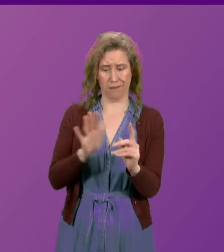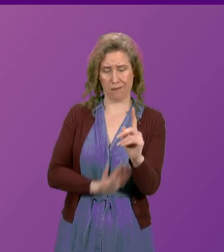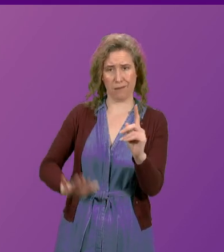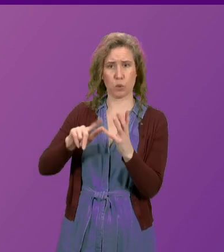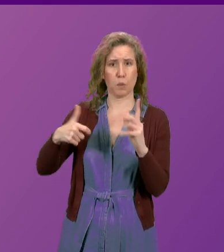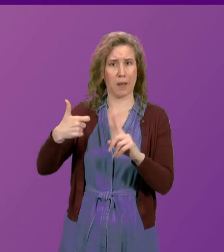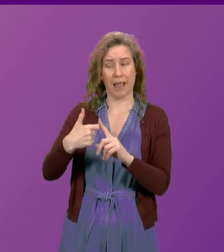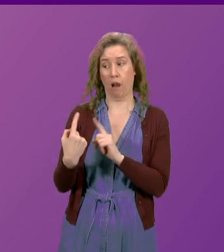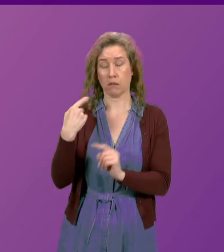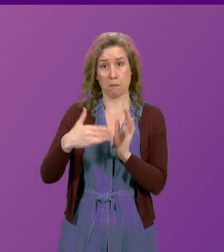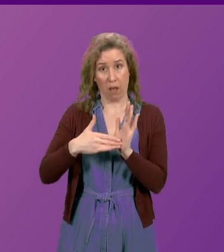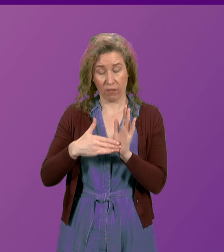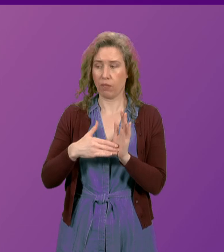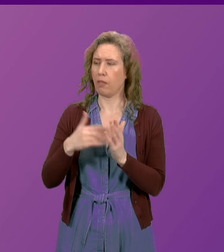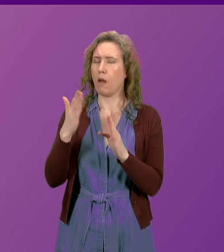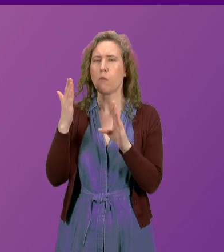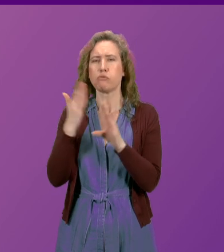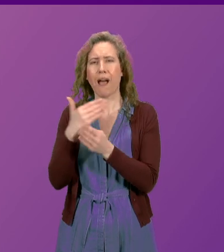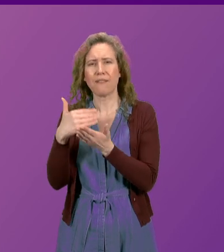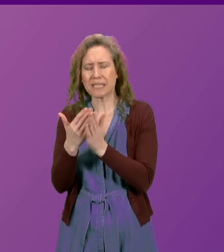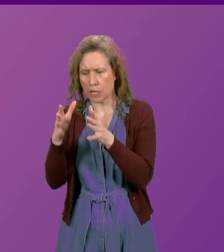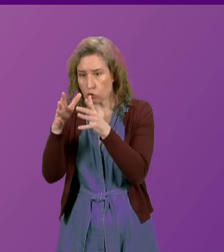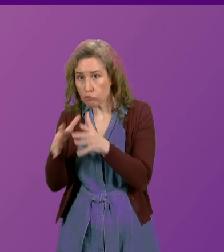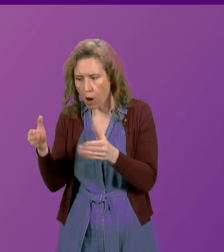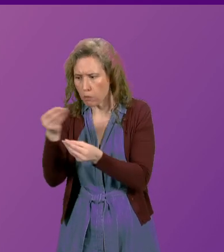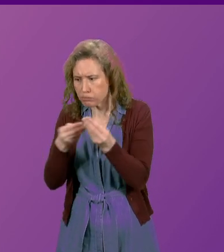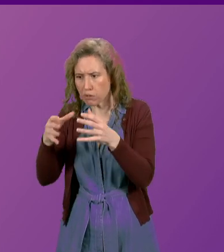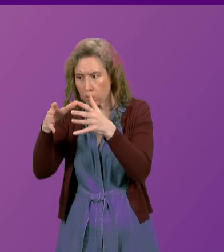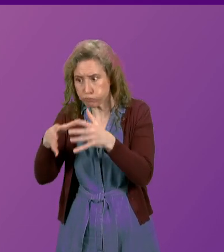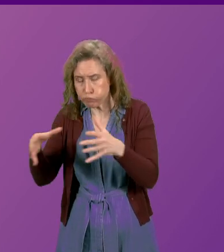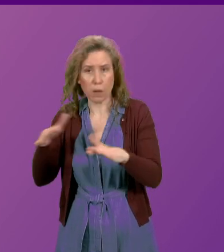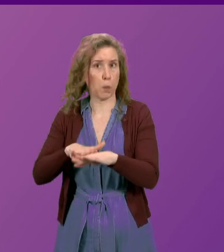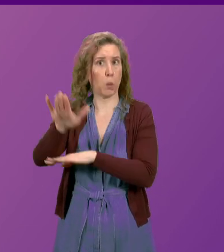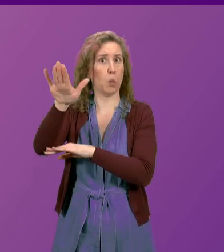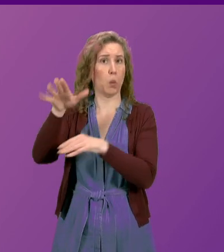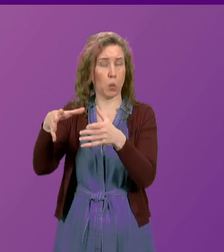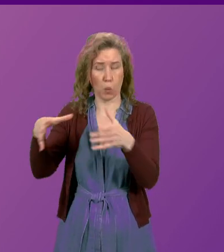month, with private sector economic growth accelerating to the fastest pace in two years.